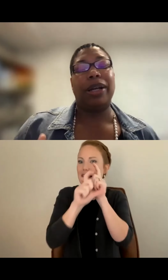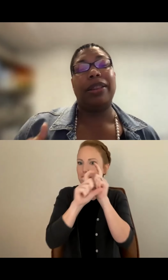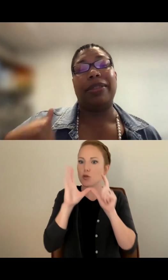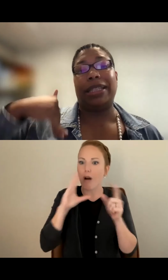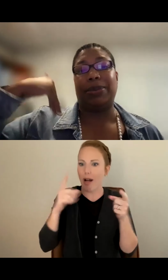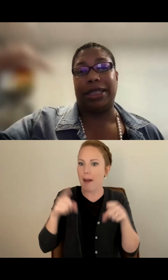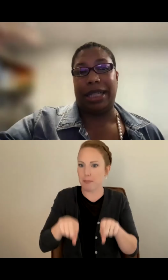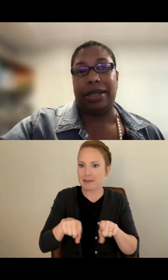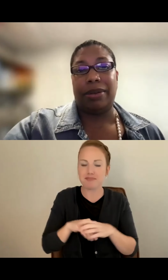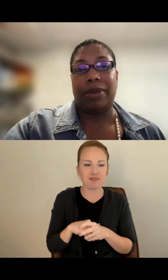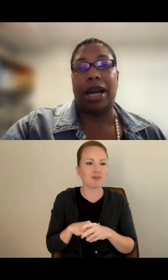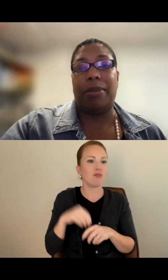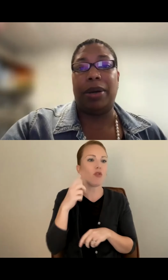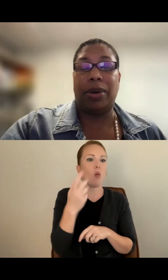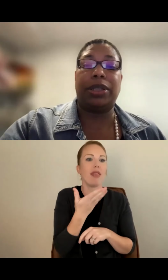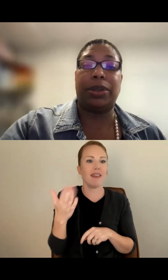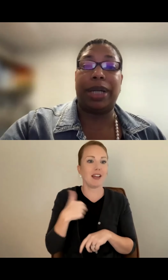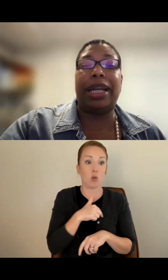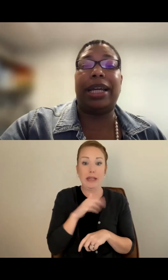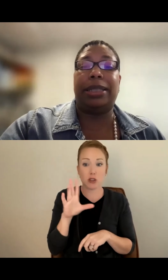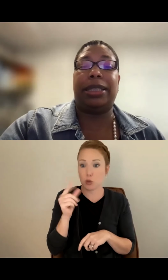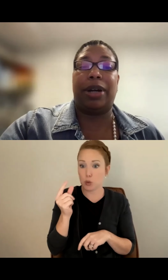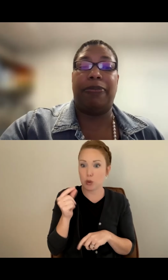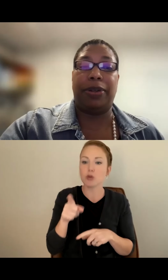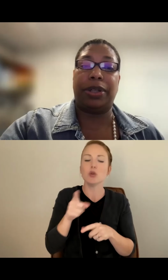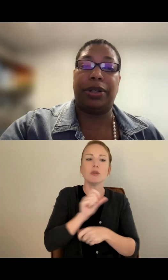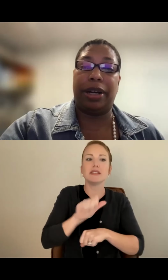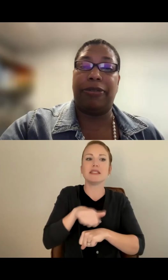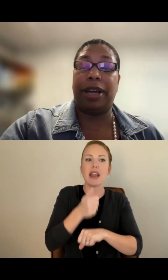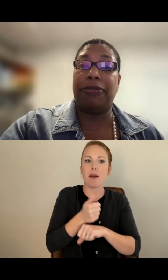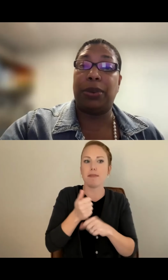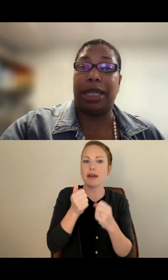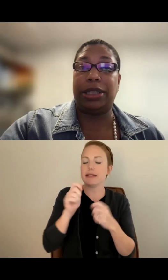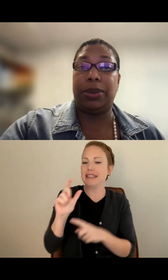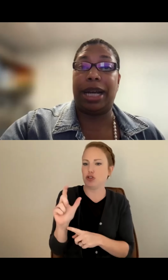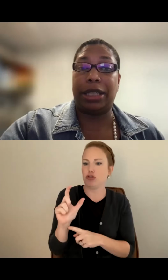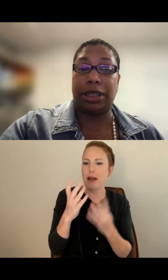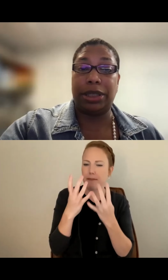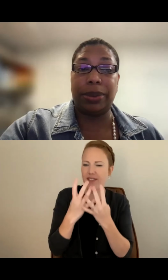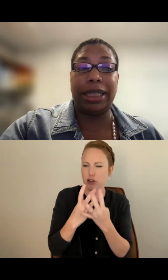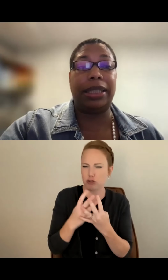One of the things we did, in order to create an Instagram filter, there are a few ways you can actually do it.